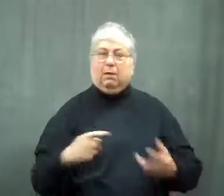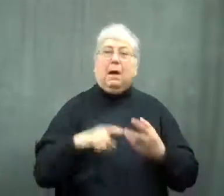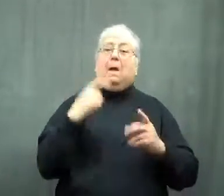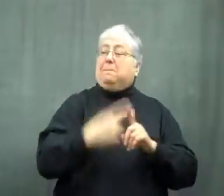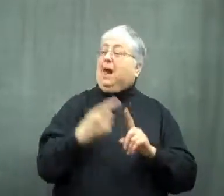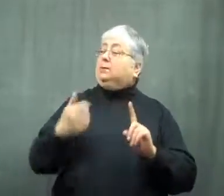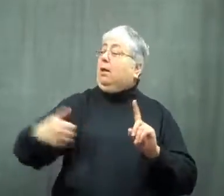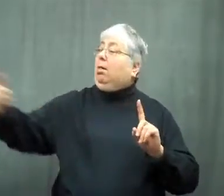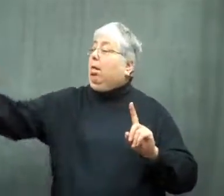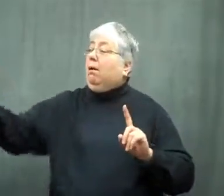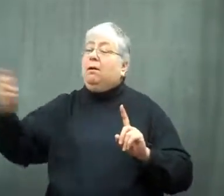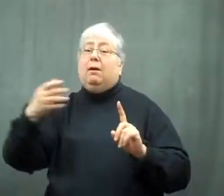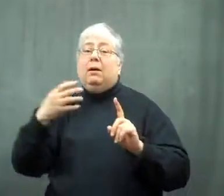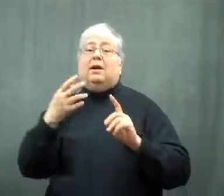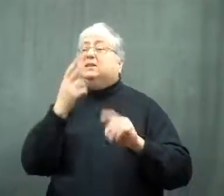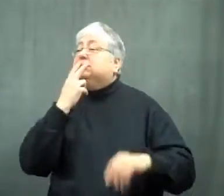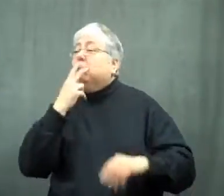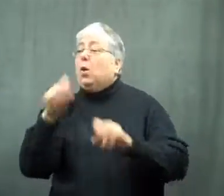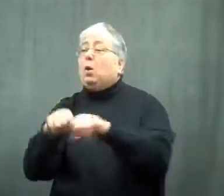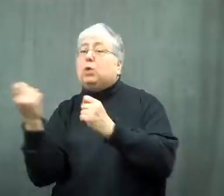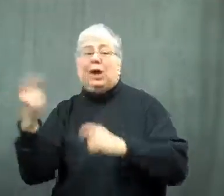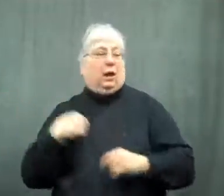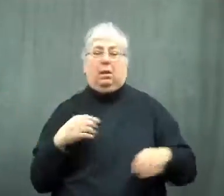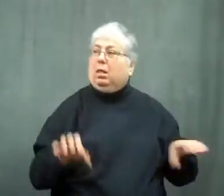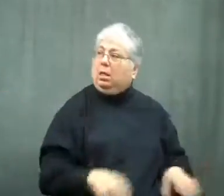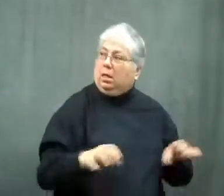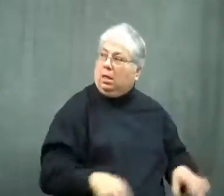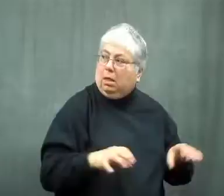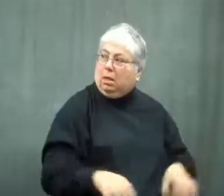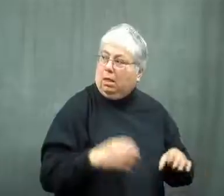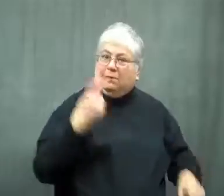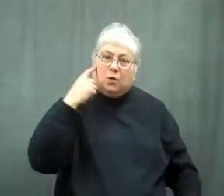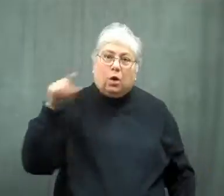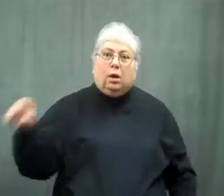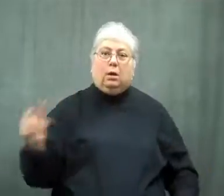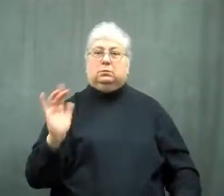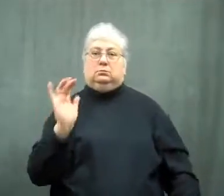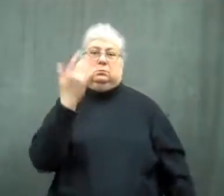When they are on a smoke break, others unfairly have to work and take up the slack.